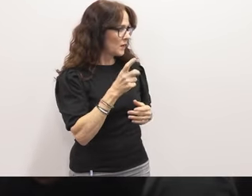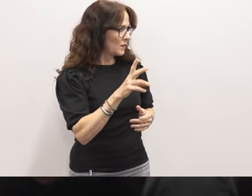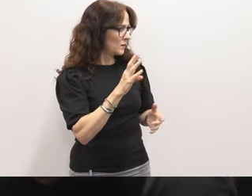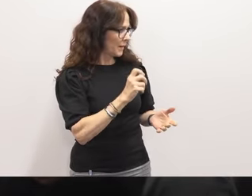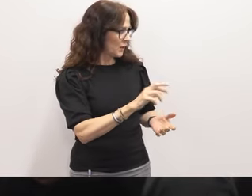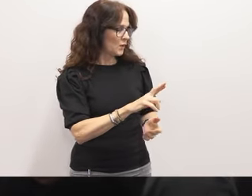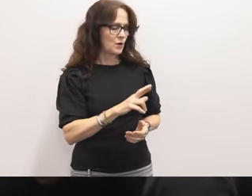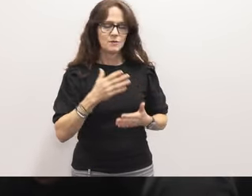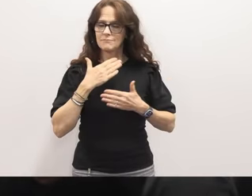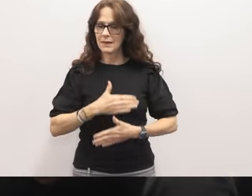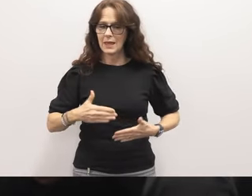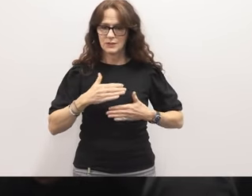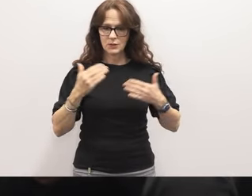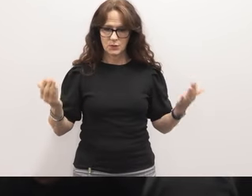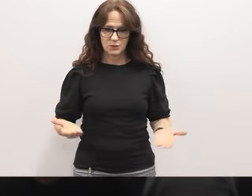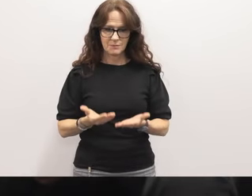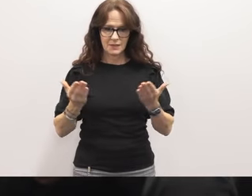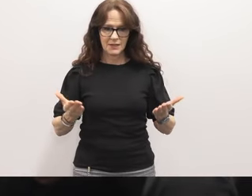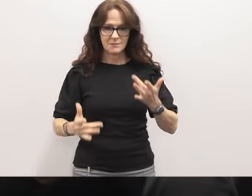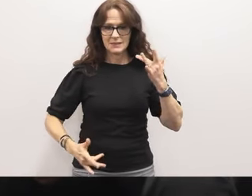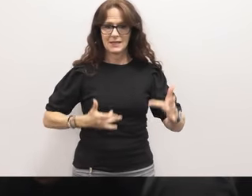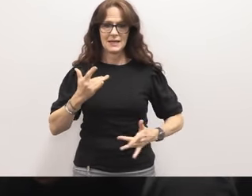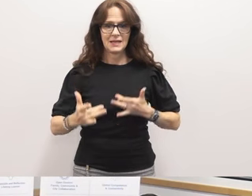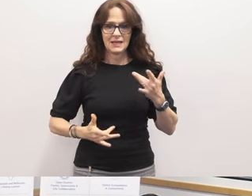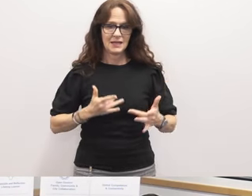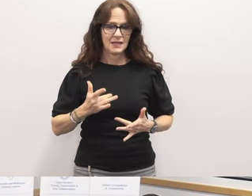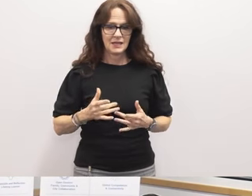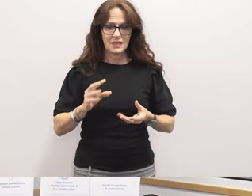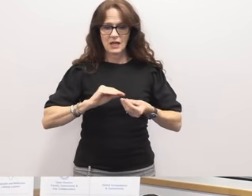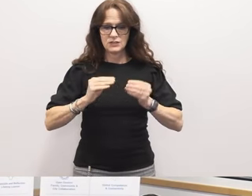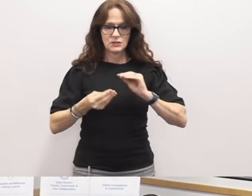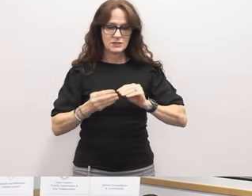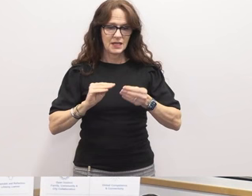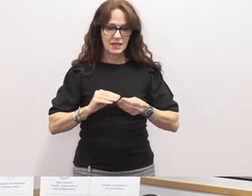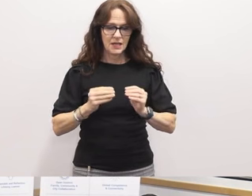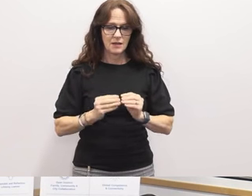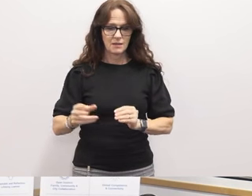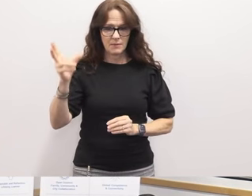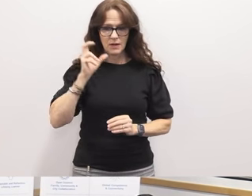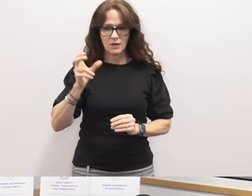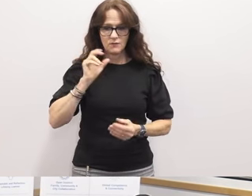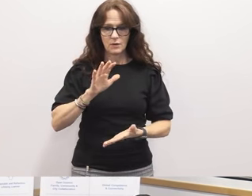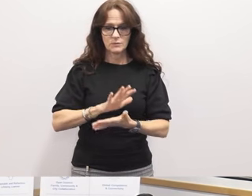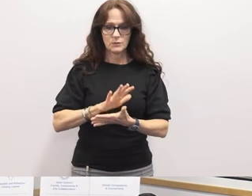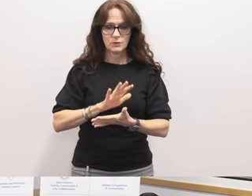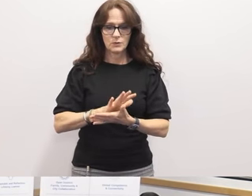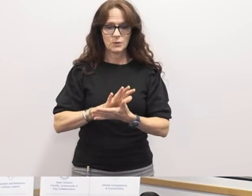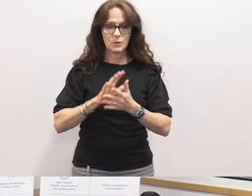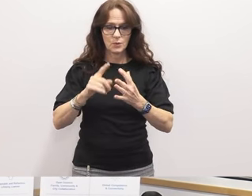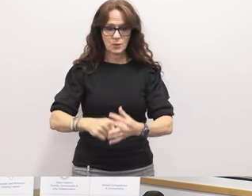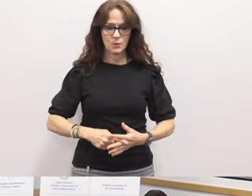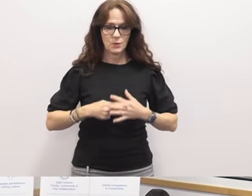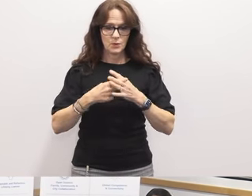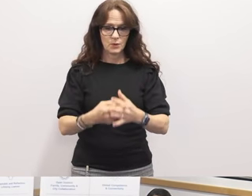Really excited about not just looking at the data, but more specifically hearing from our schools. So we'll jump right to it so we can get to that.